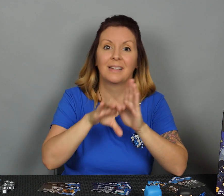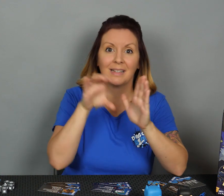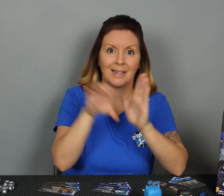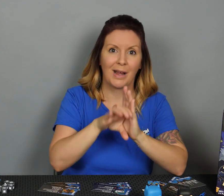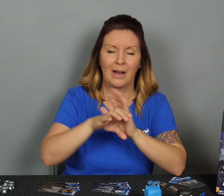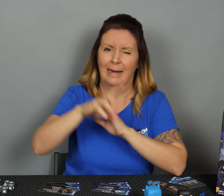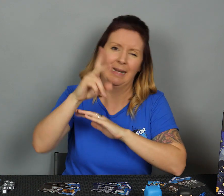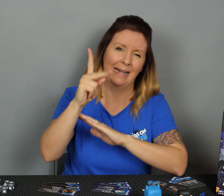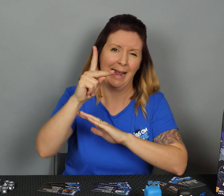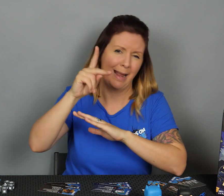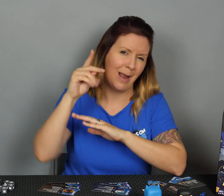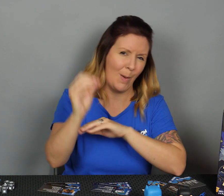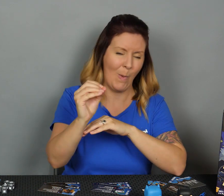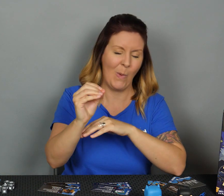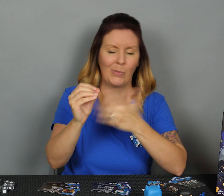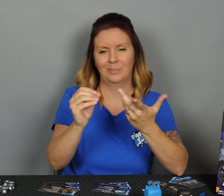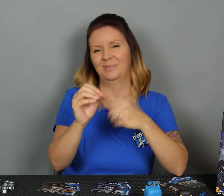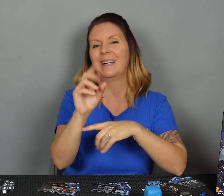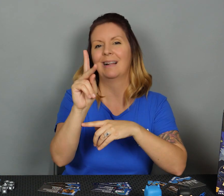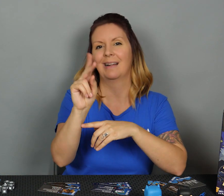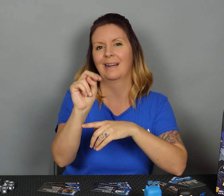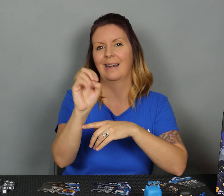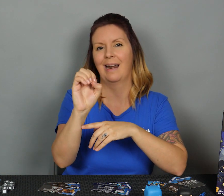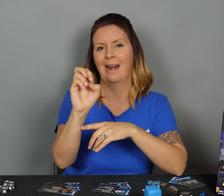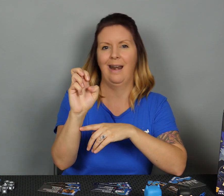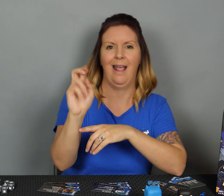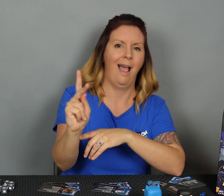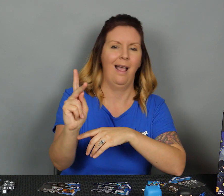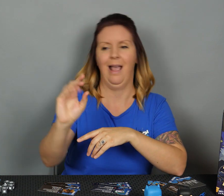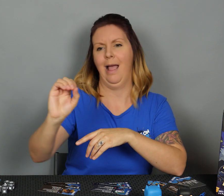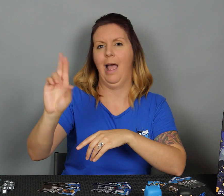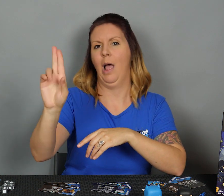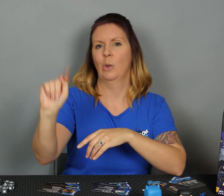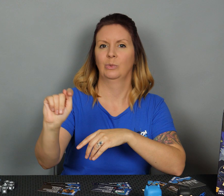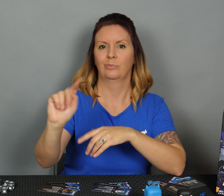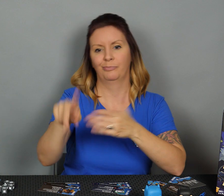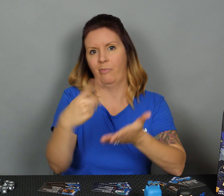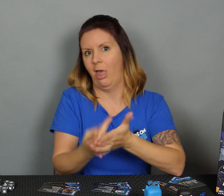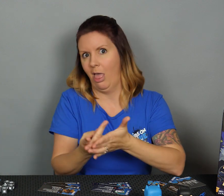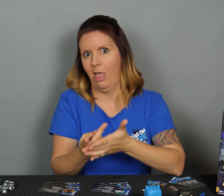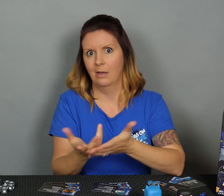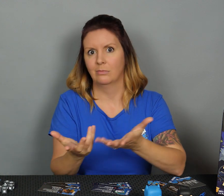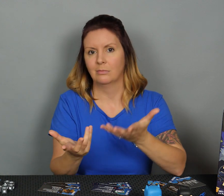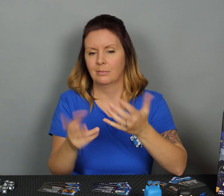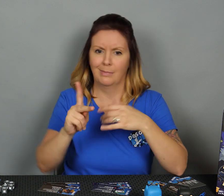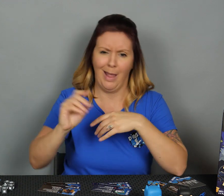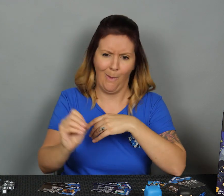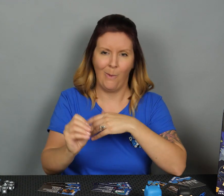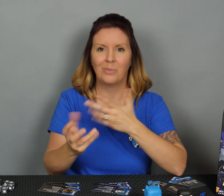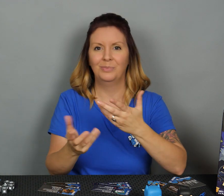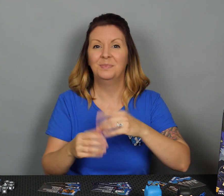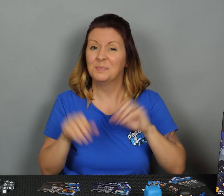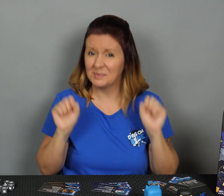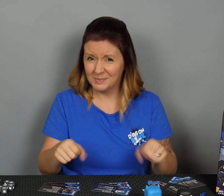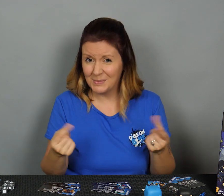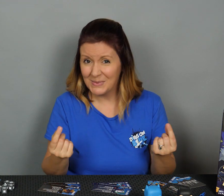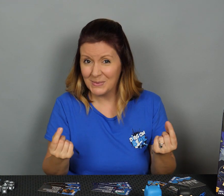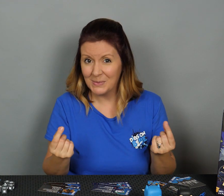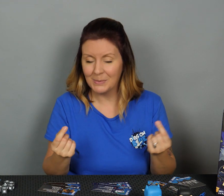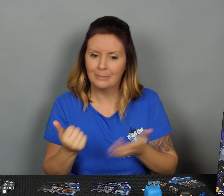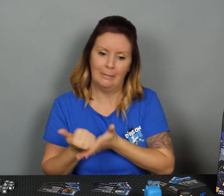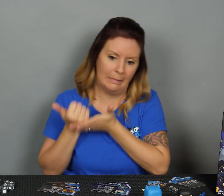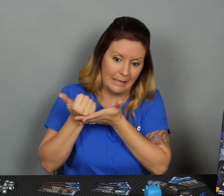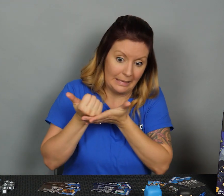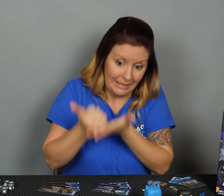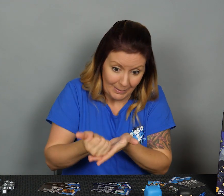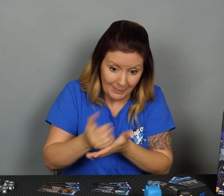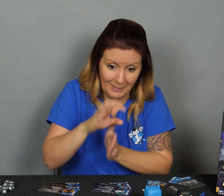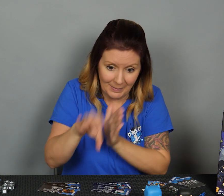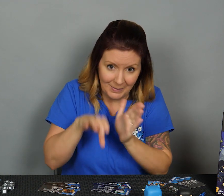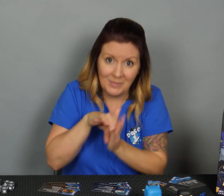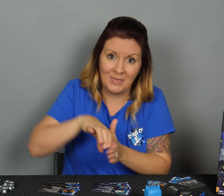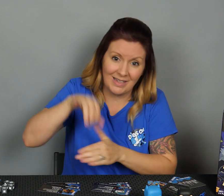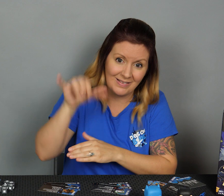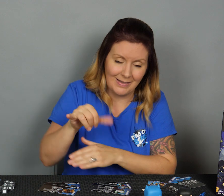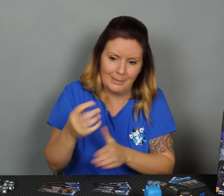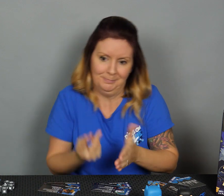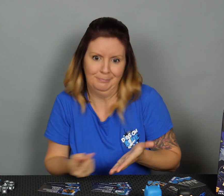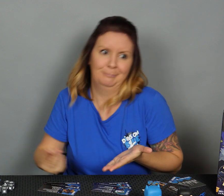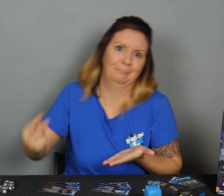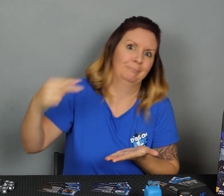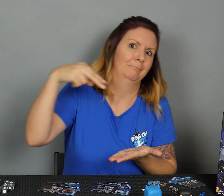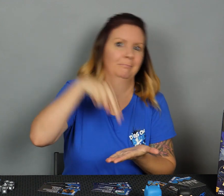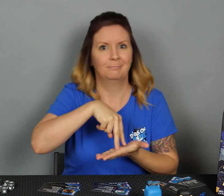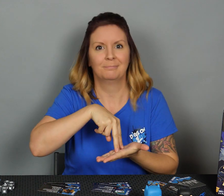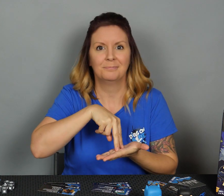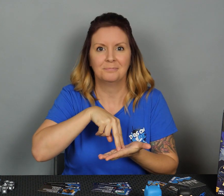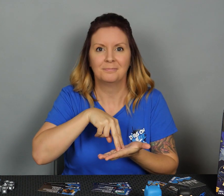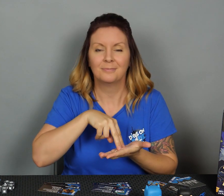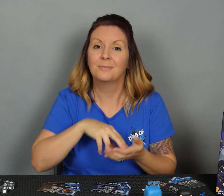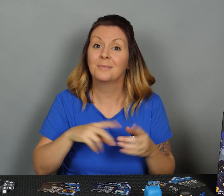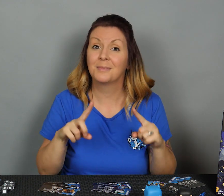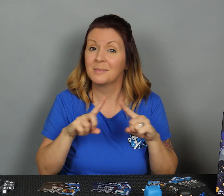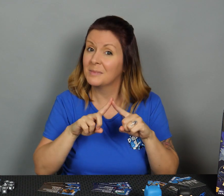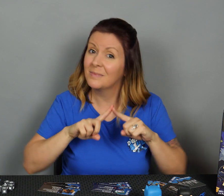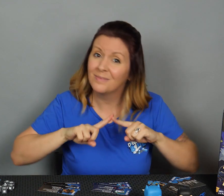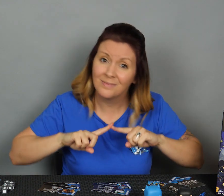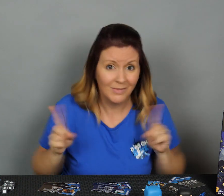This means if a character is knocked out, you can help that character stand back up.